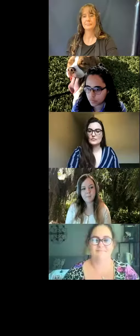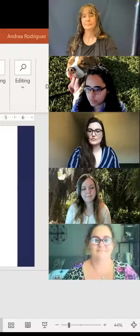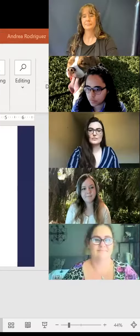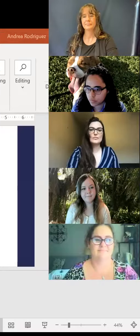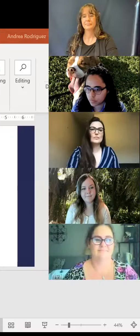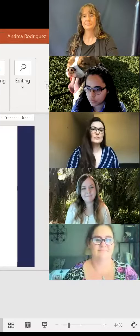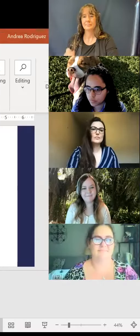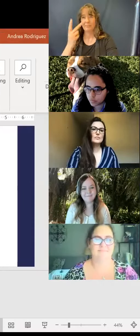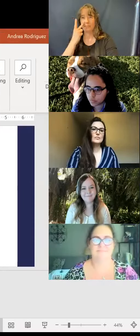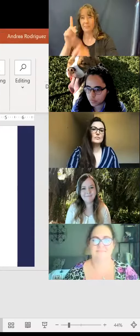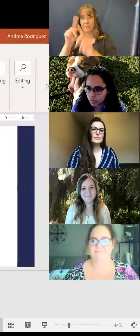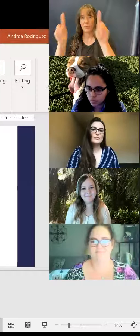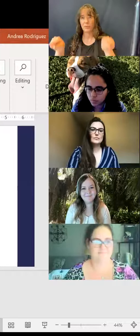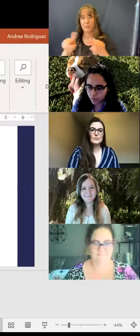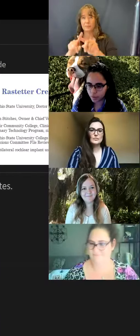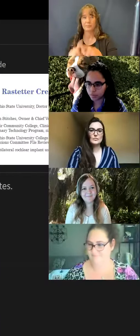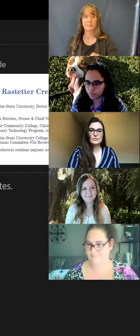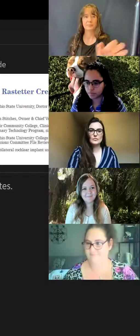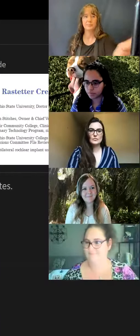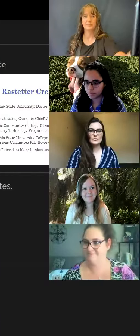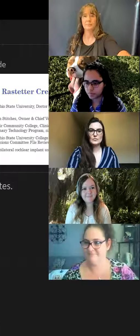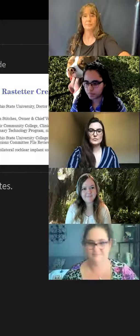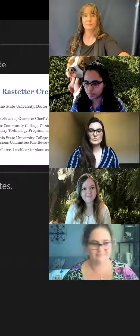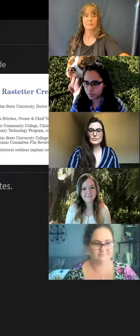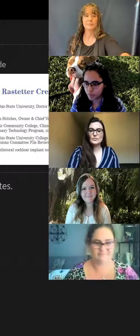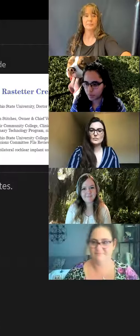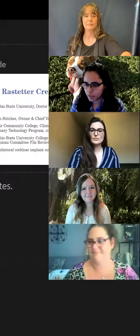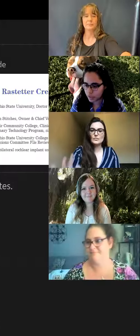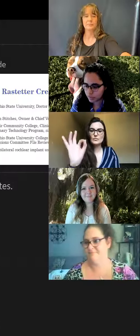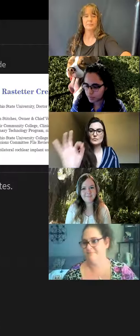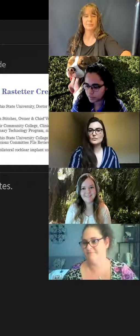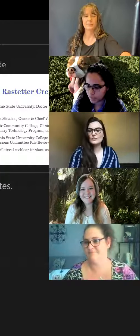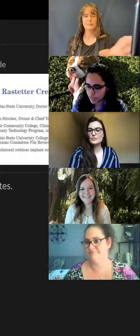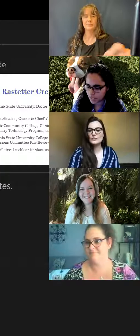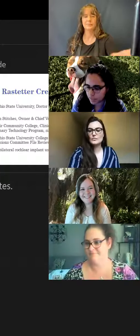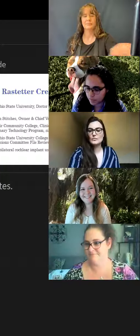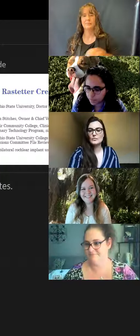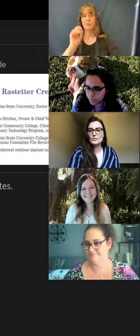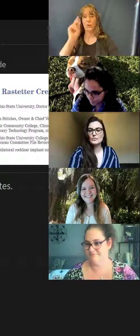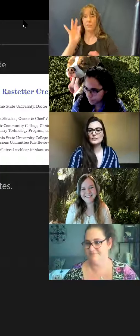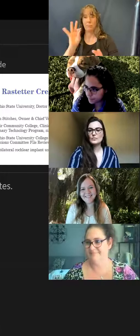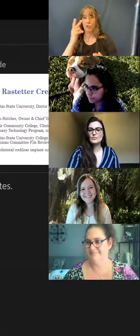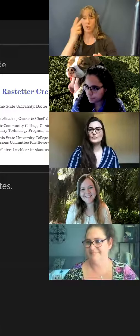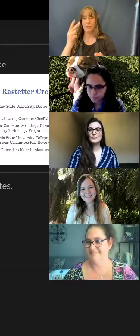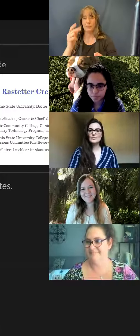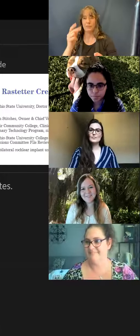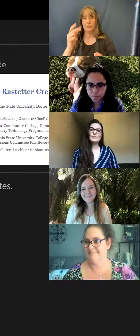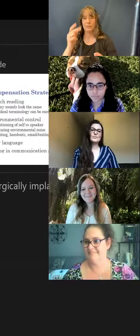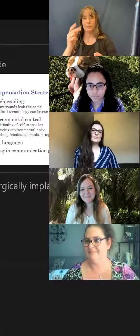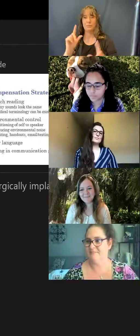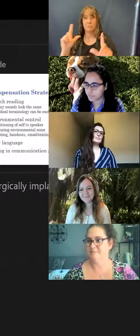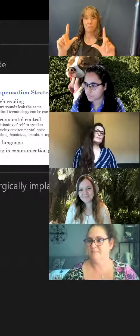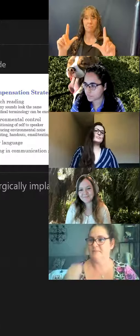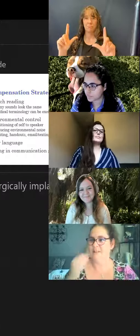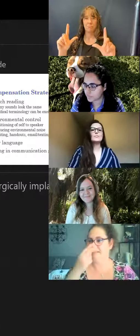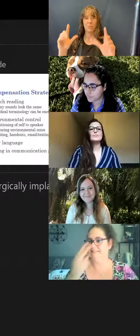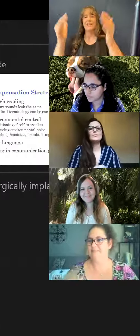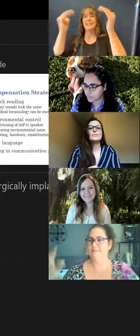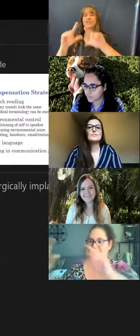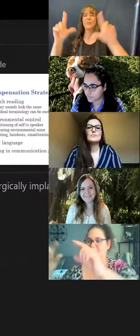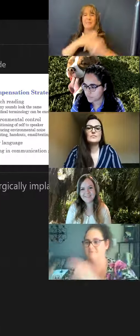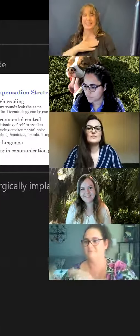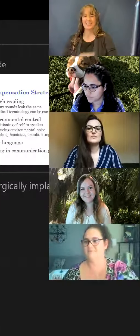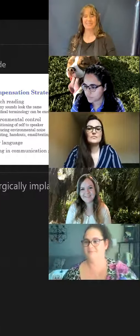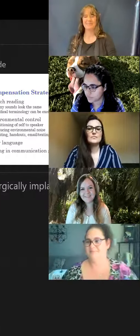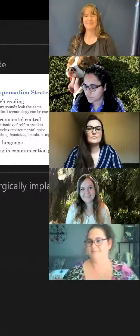Yep. Go ahead to the next screen, please. So my name is Dr.